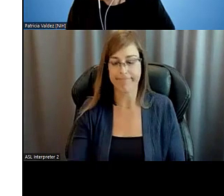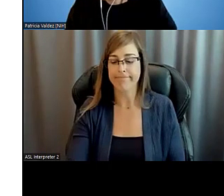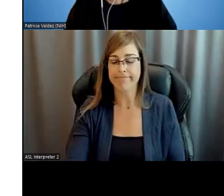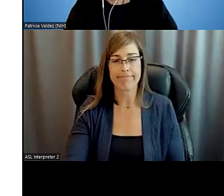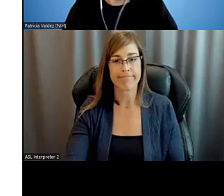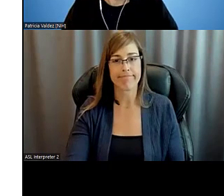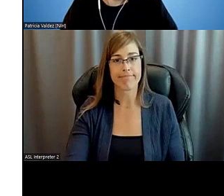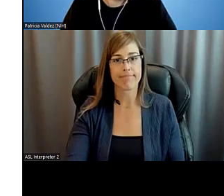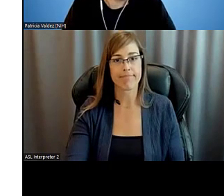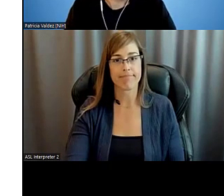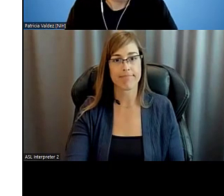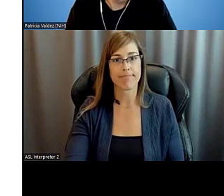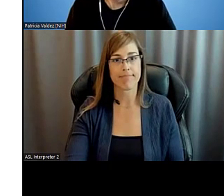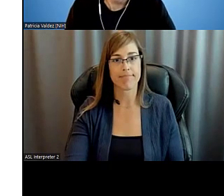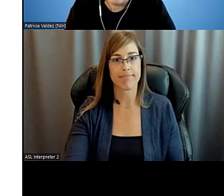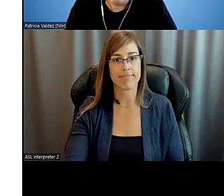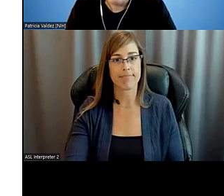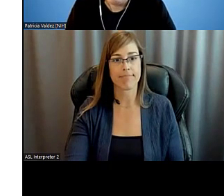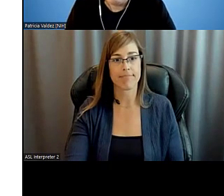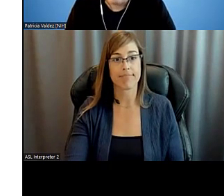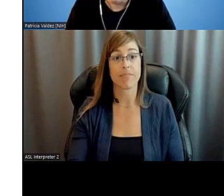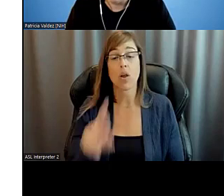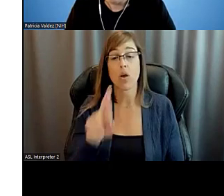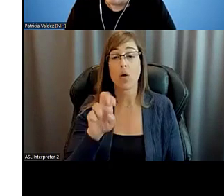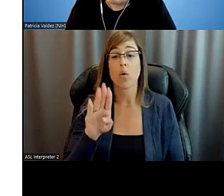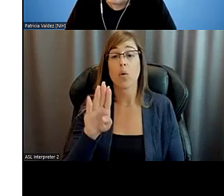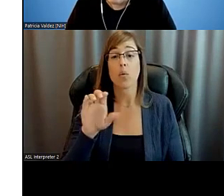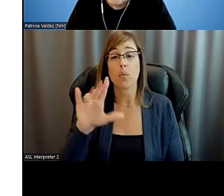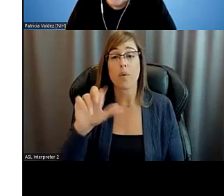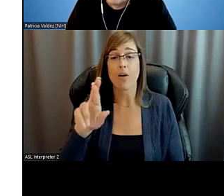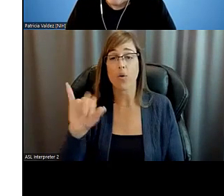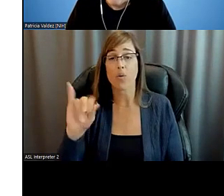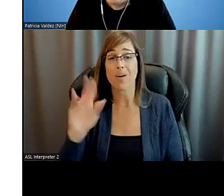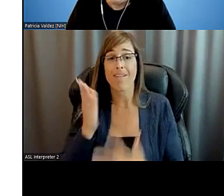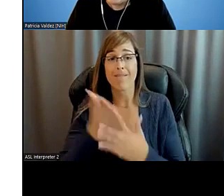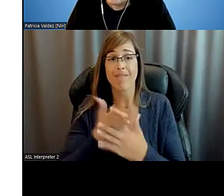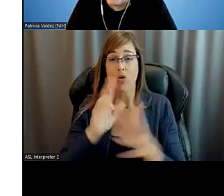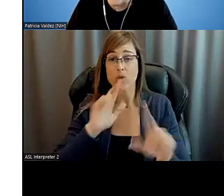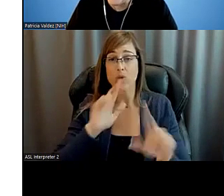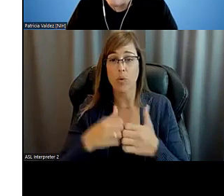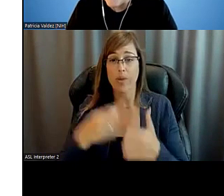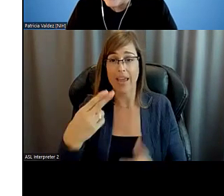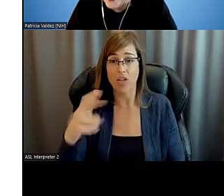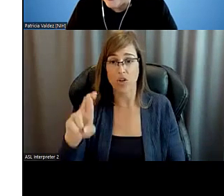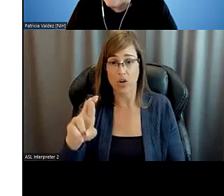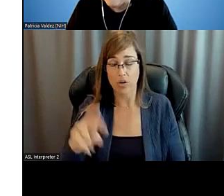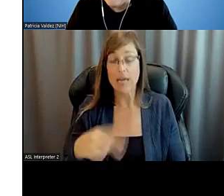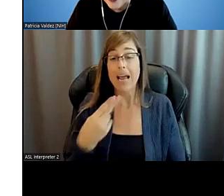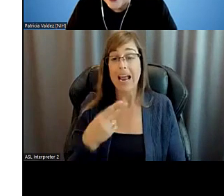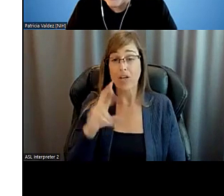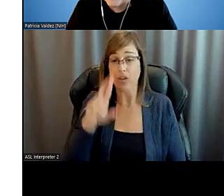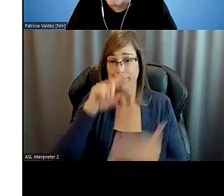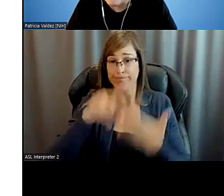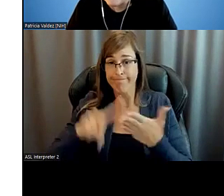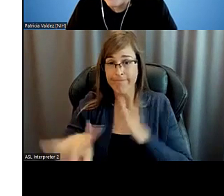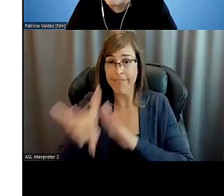Okay. So part four, Rebecca RIO files a report with HR. The HR investigation finds that Dr. Smith